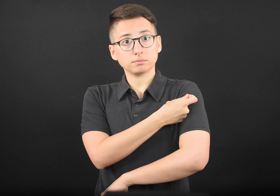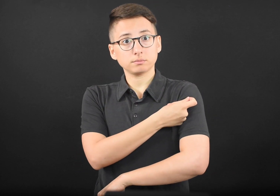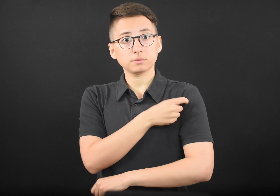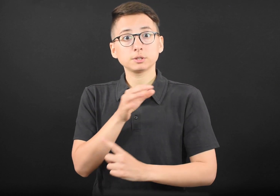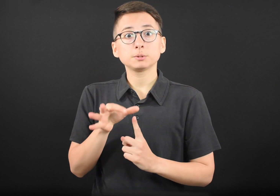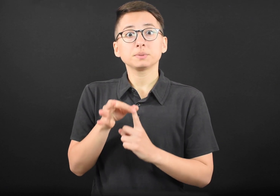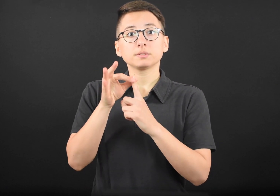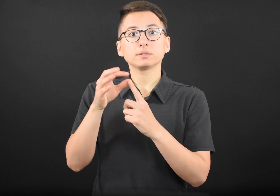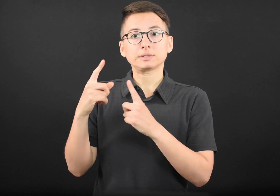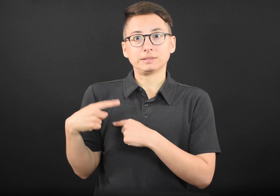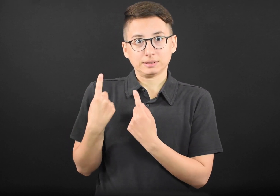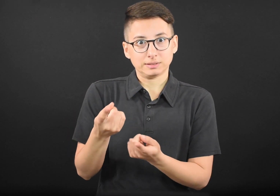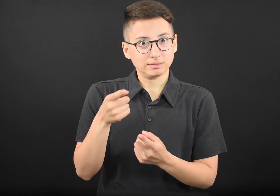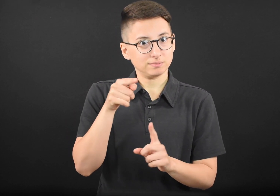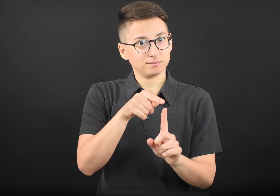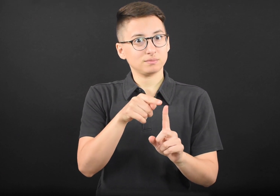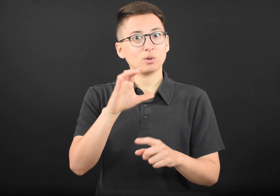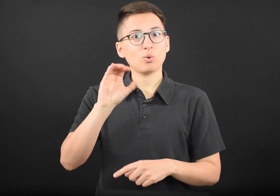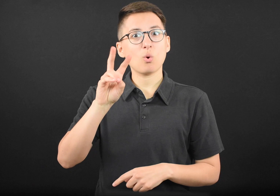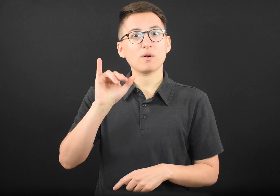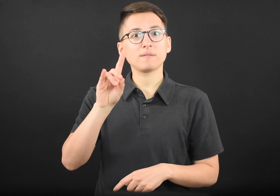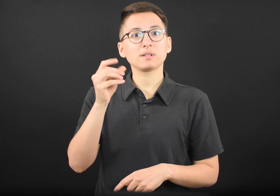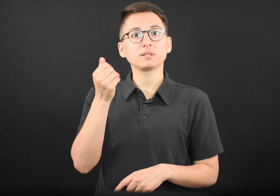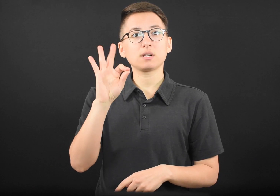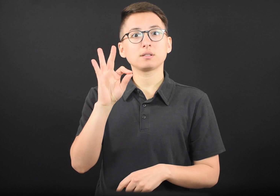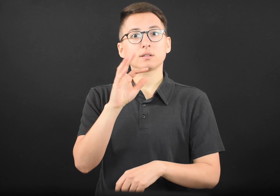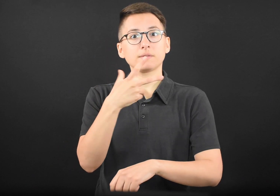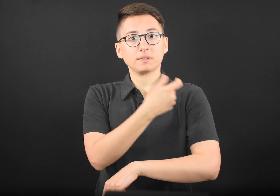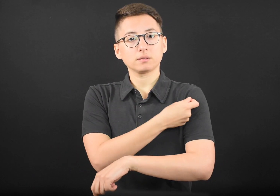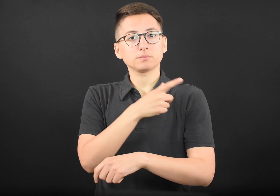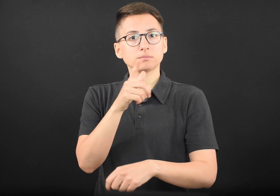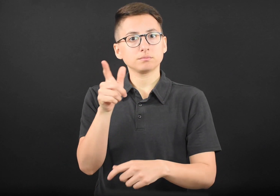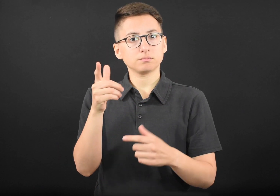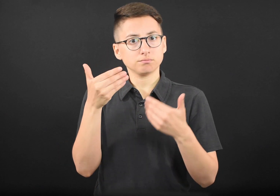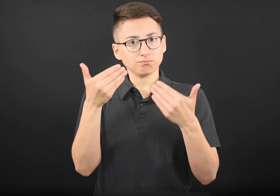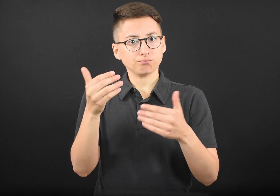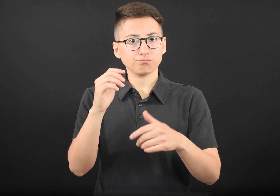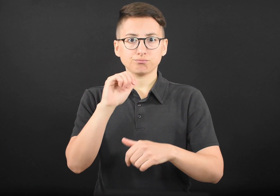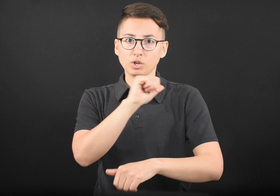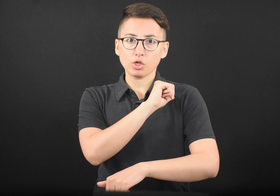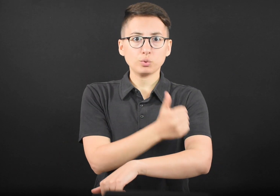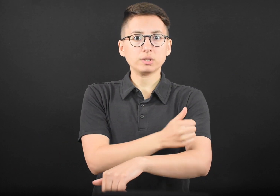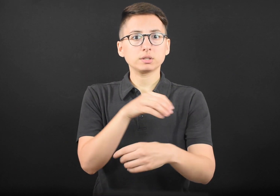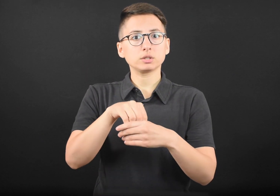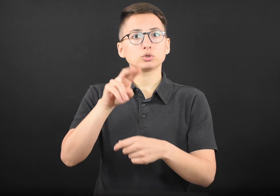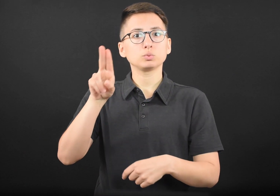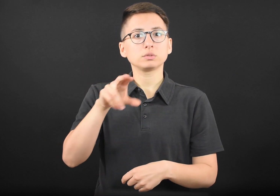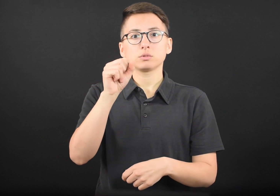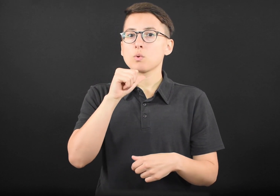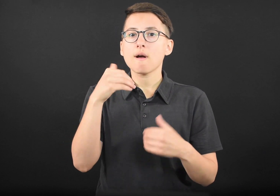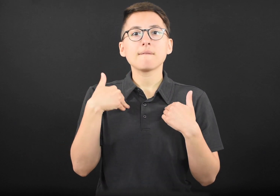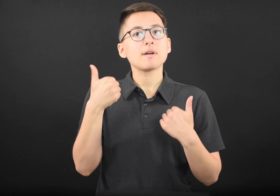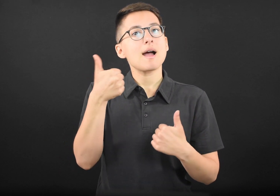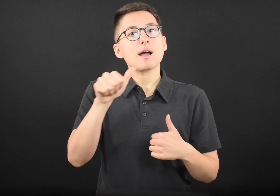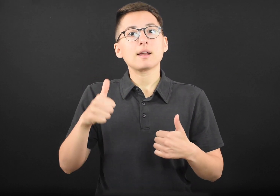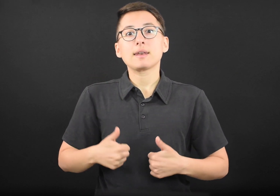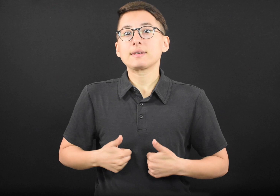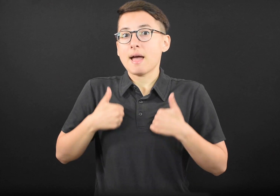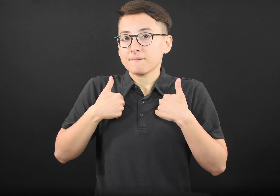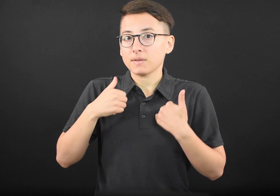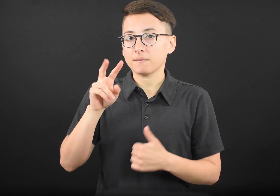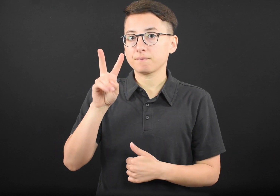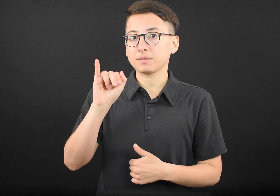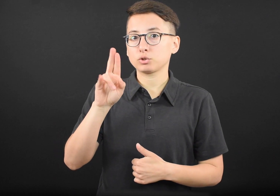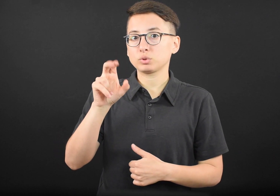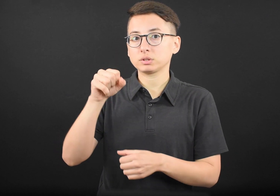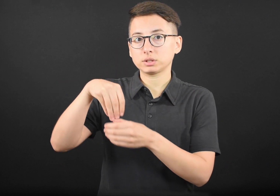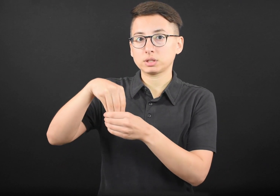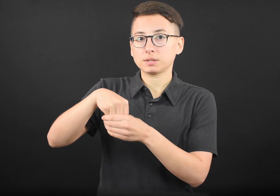especially since the COVID-19 vaccines authorized in the U.S. do not contain any live virus.